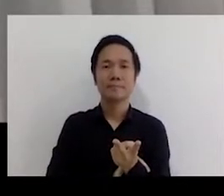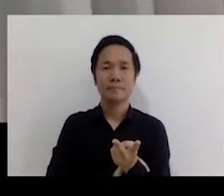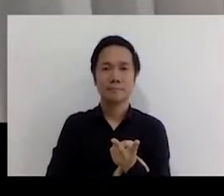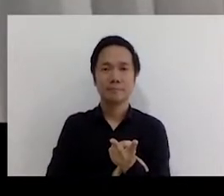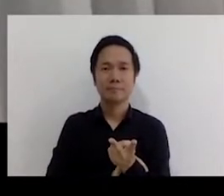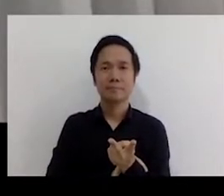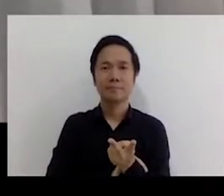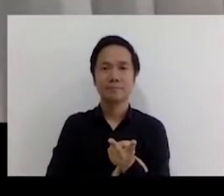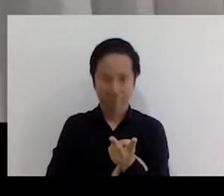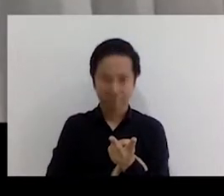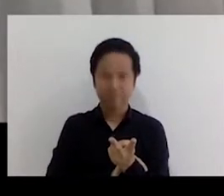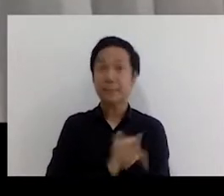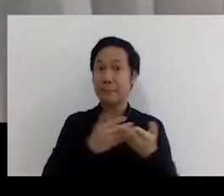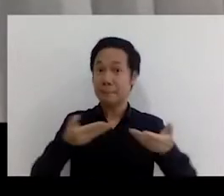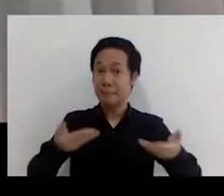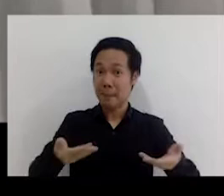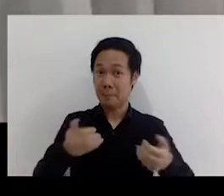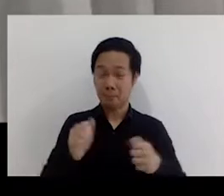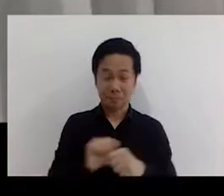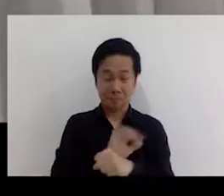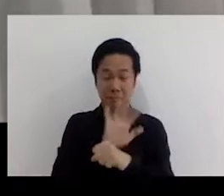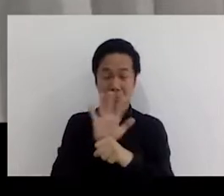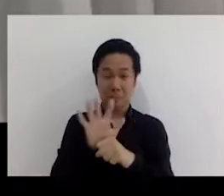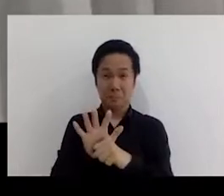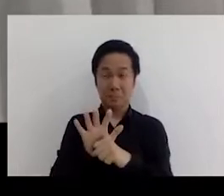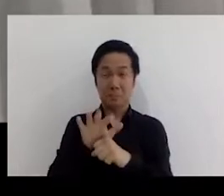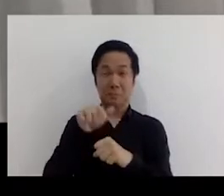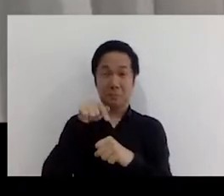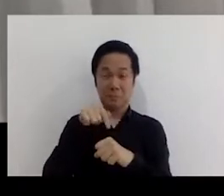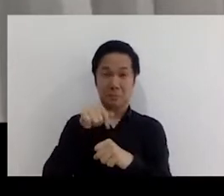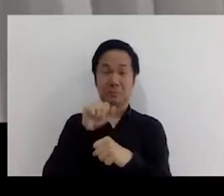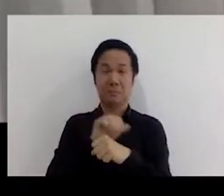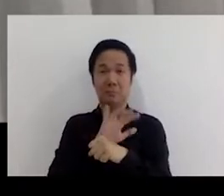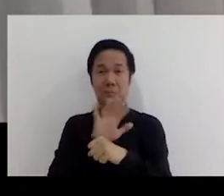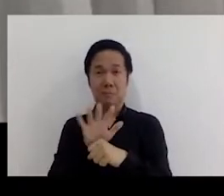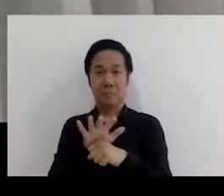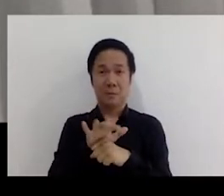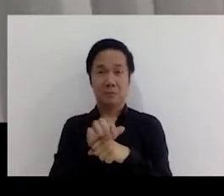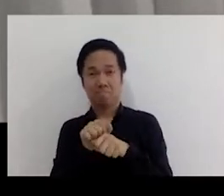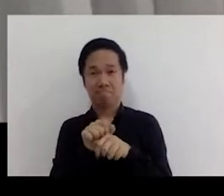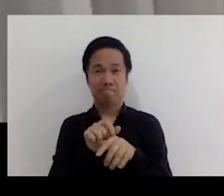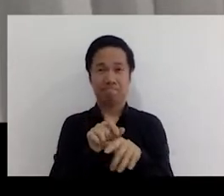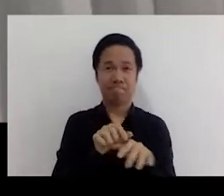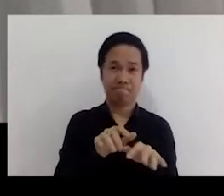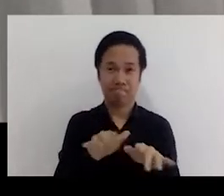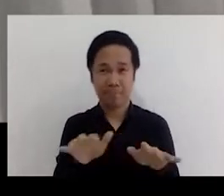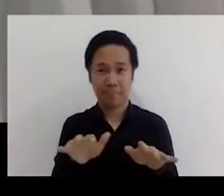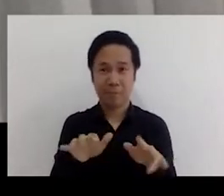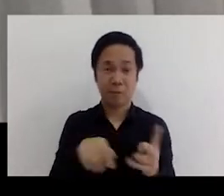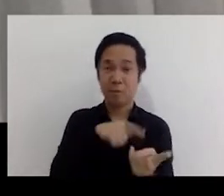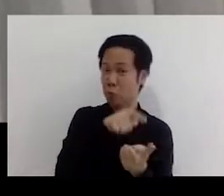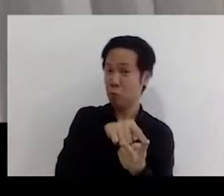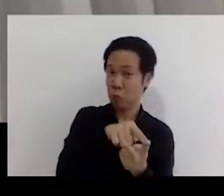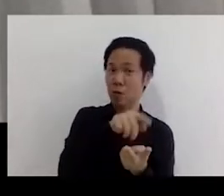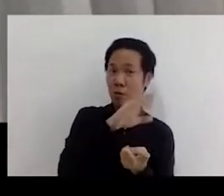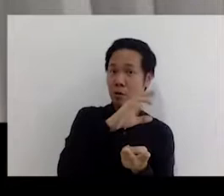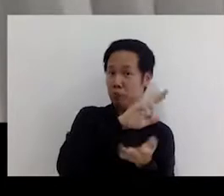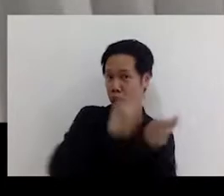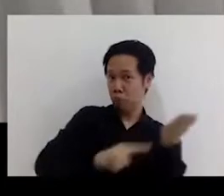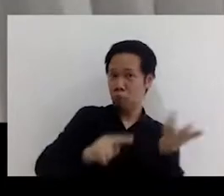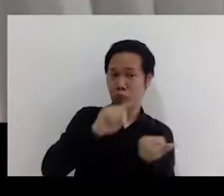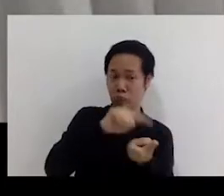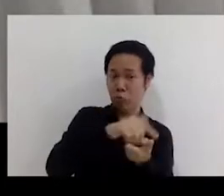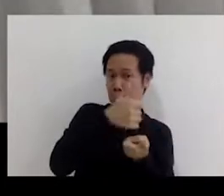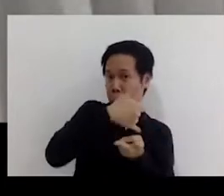the pandemic doesn't suspend the application of CRPD